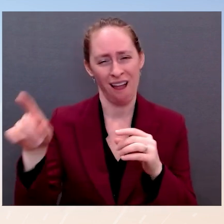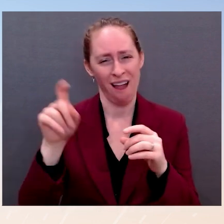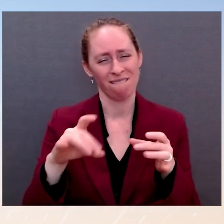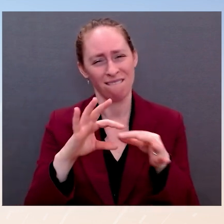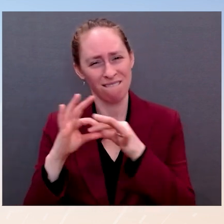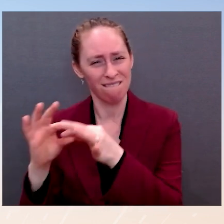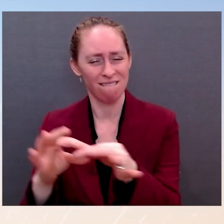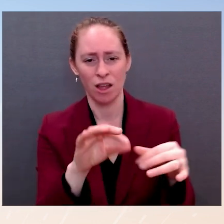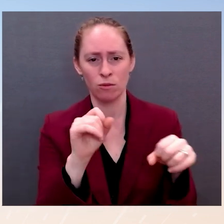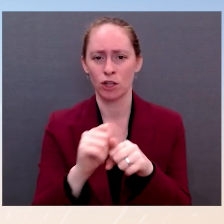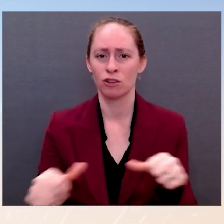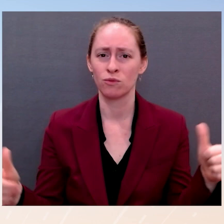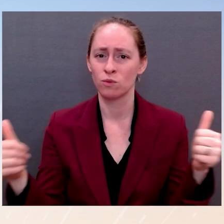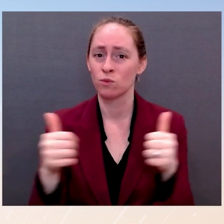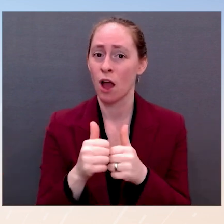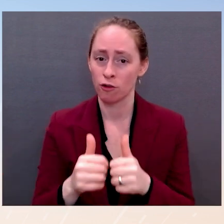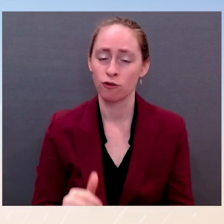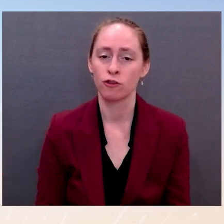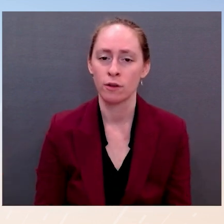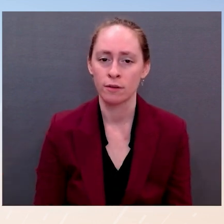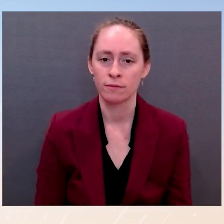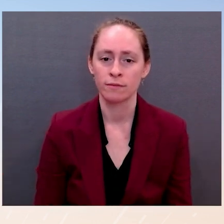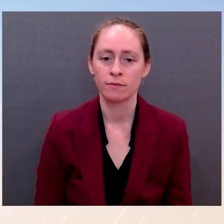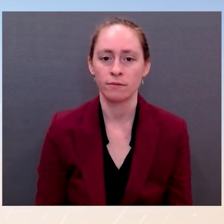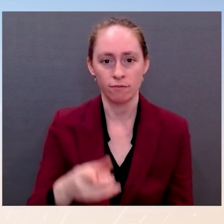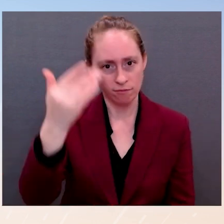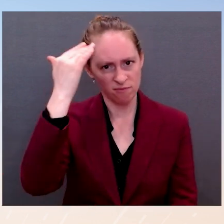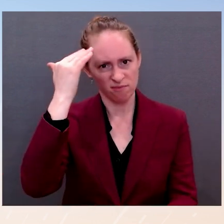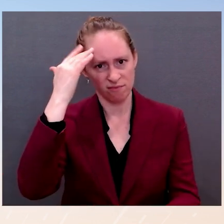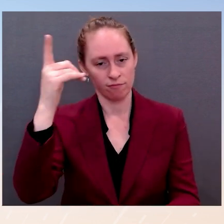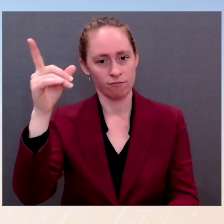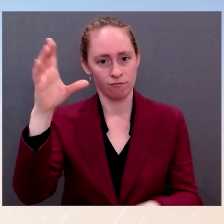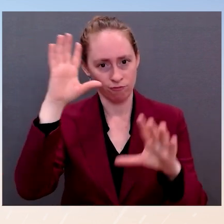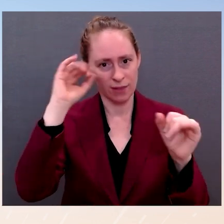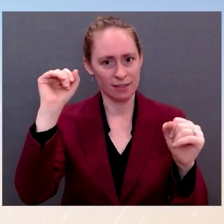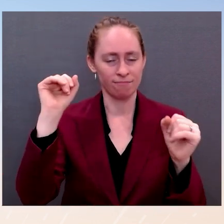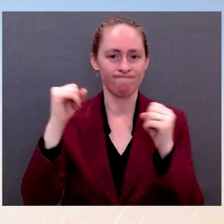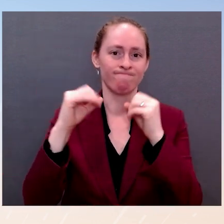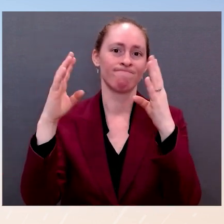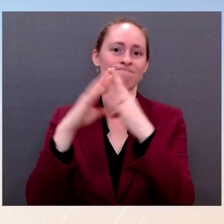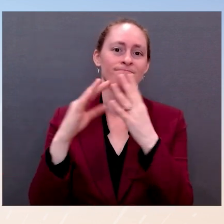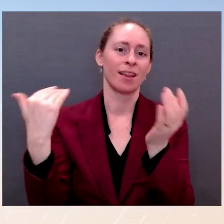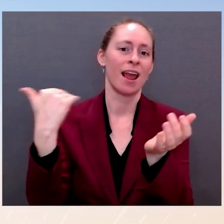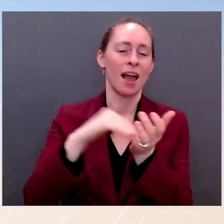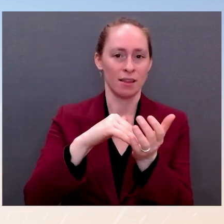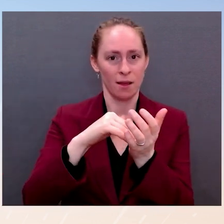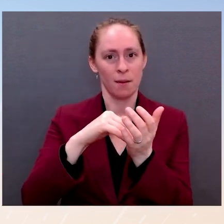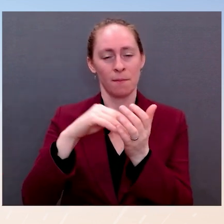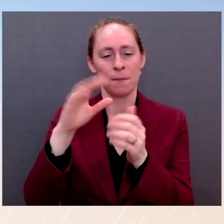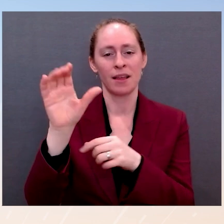And as you know, the President reignited the cancer moonshot, which is going to build on a quarter century